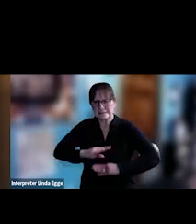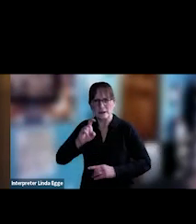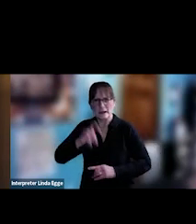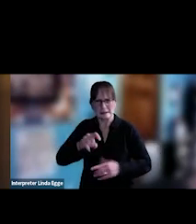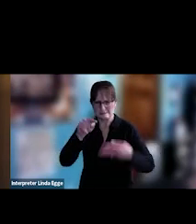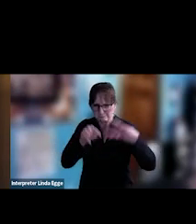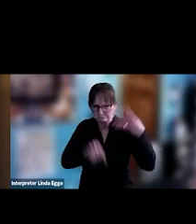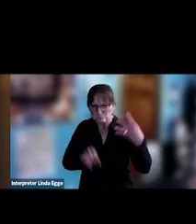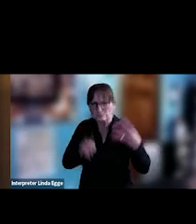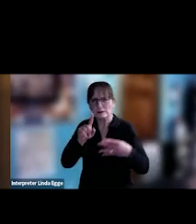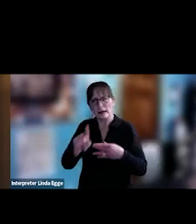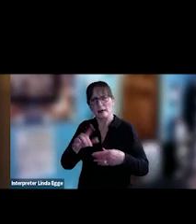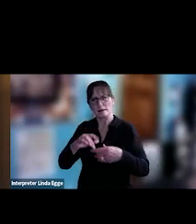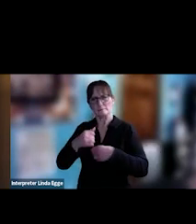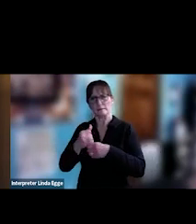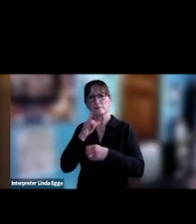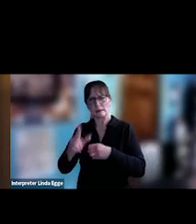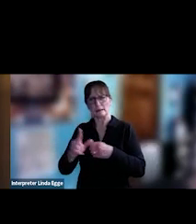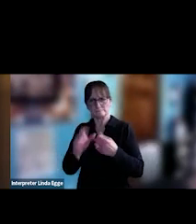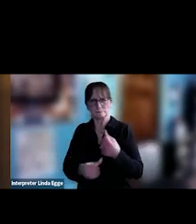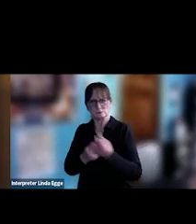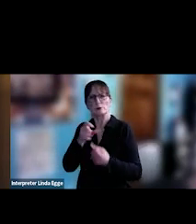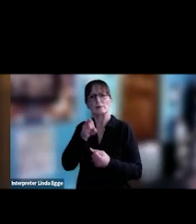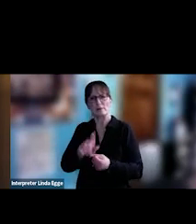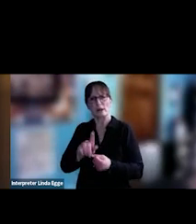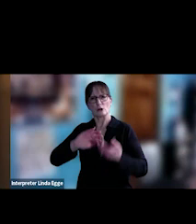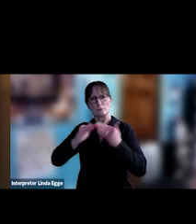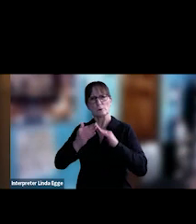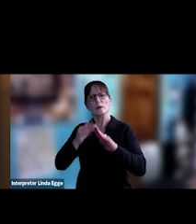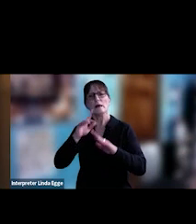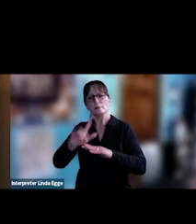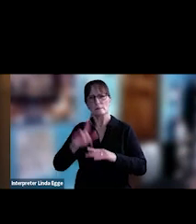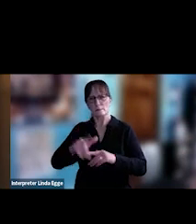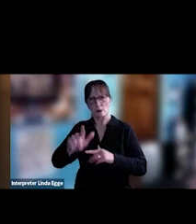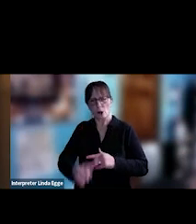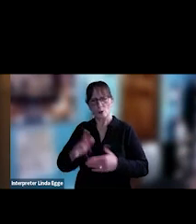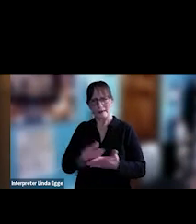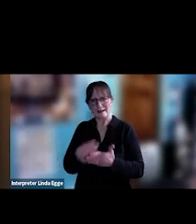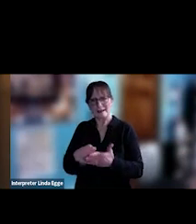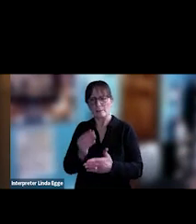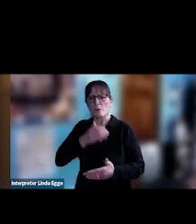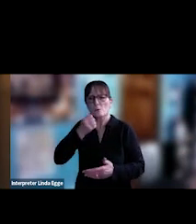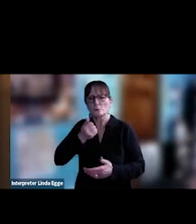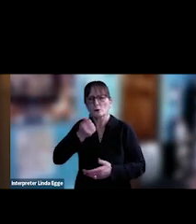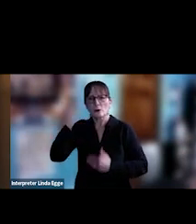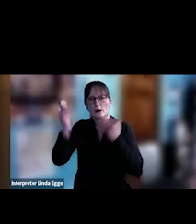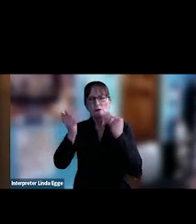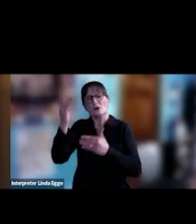in their communities and get the supports that they need. Many low-income older adults also experience barriers